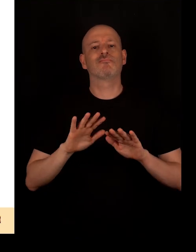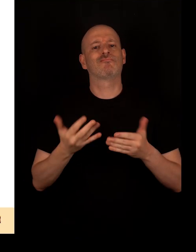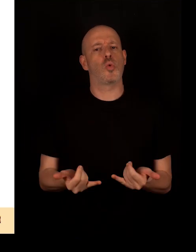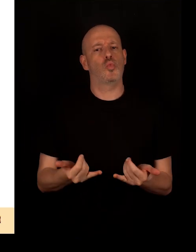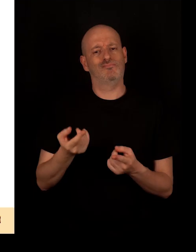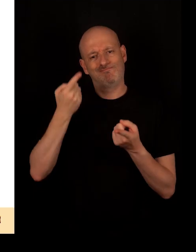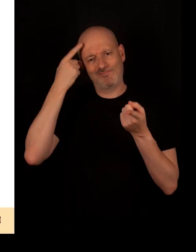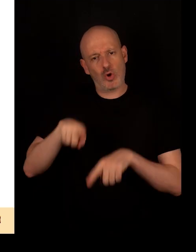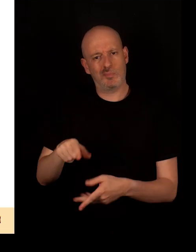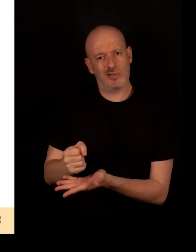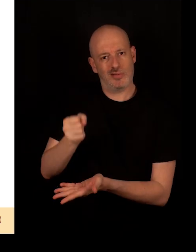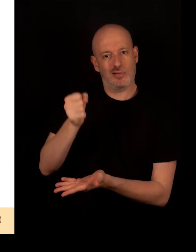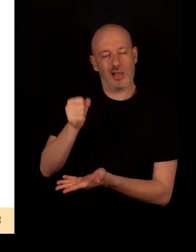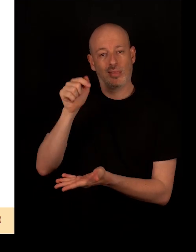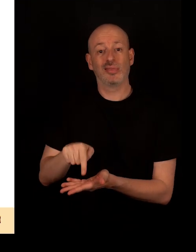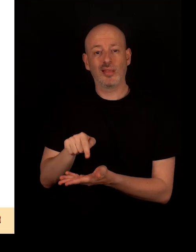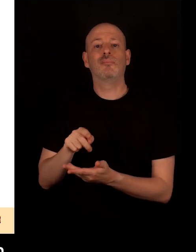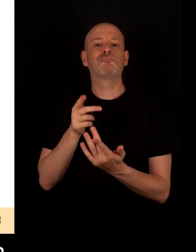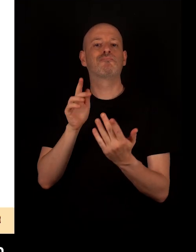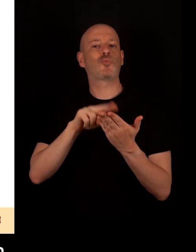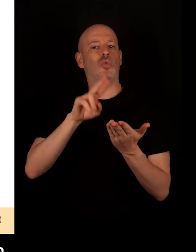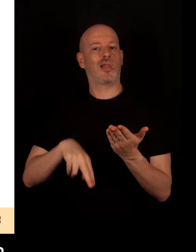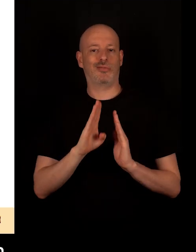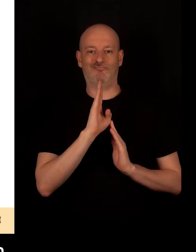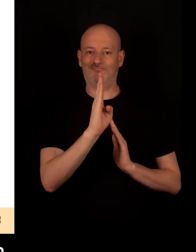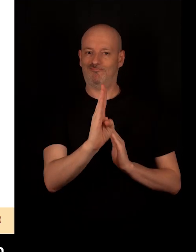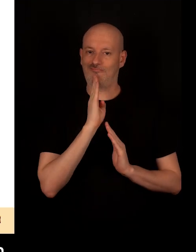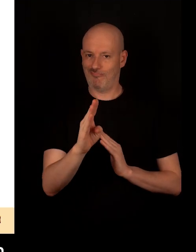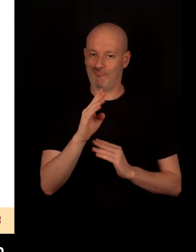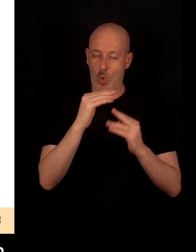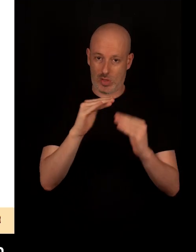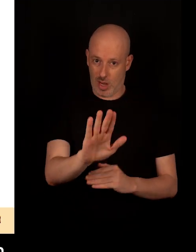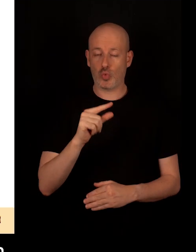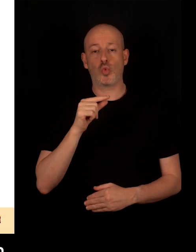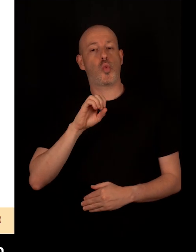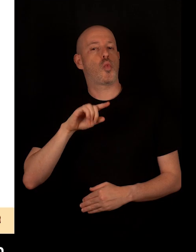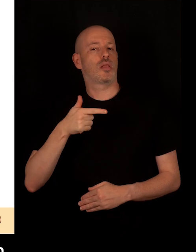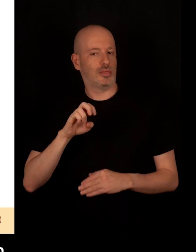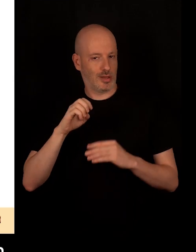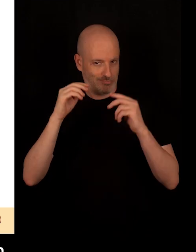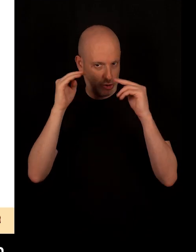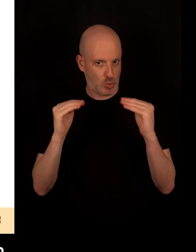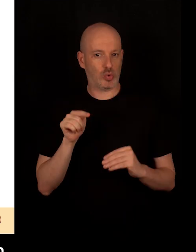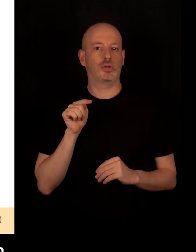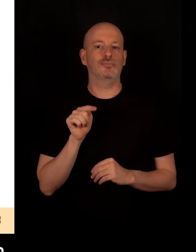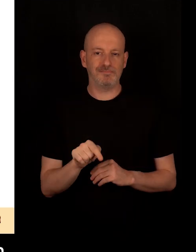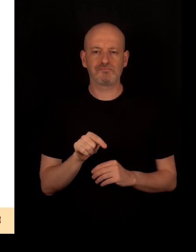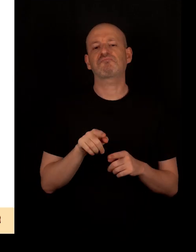Now the grant agreement is this contract between your organization and the Goethe-Institute.